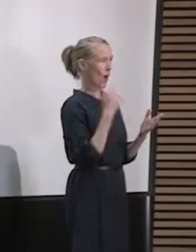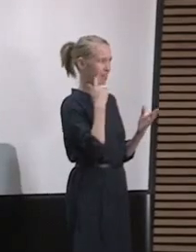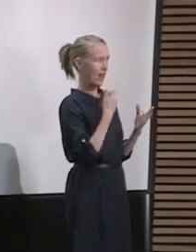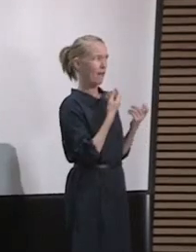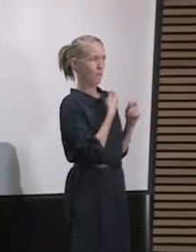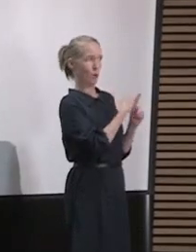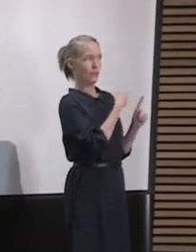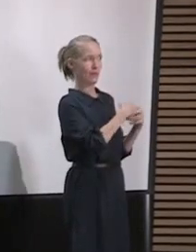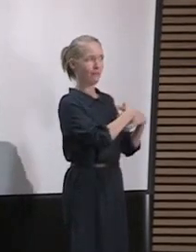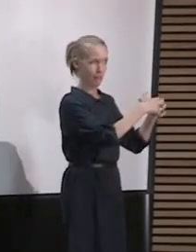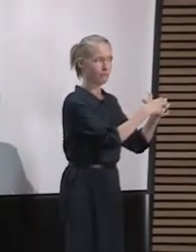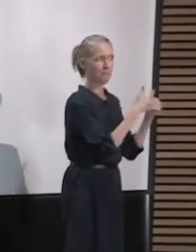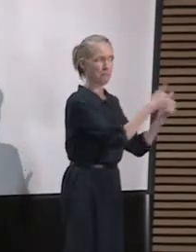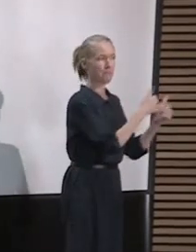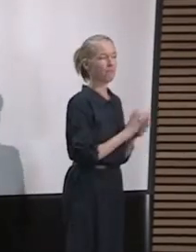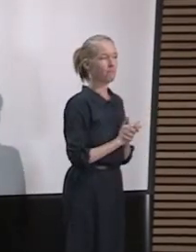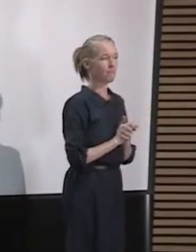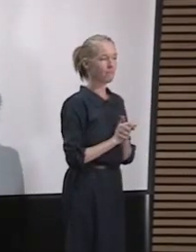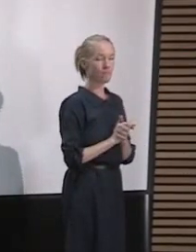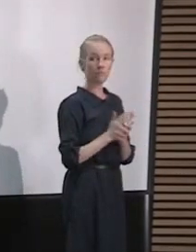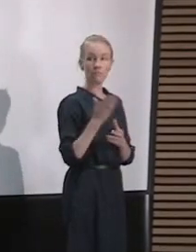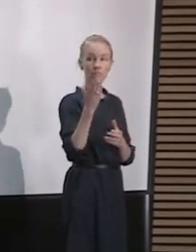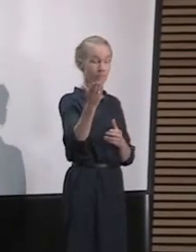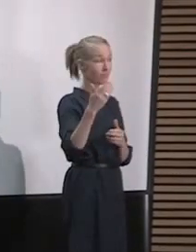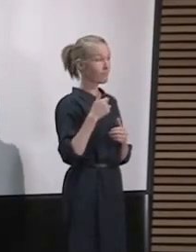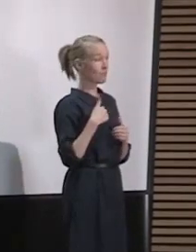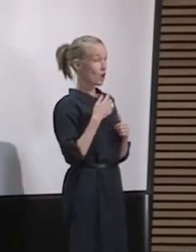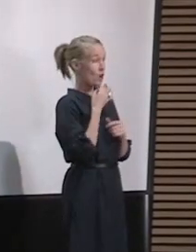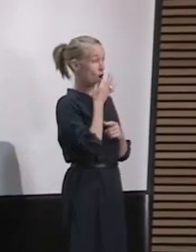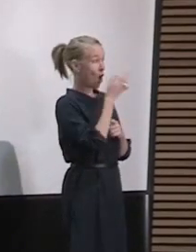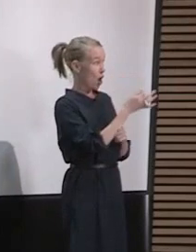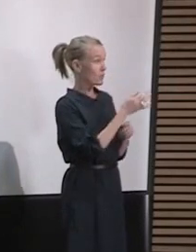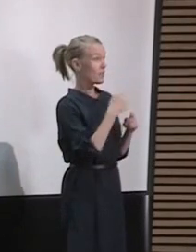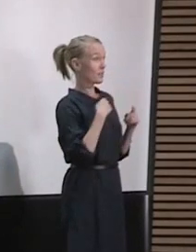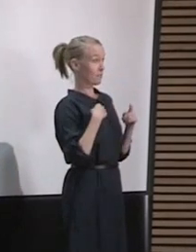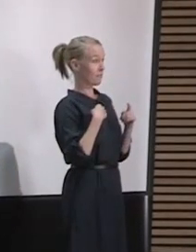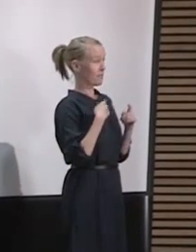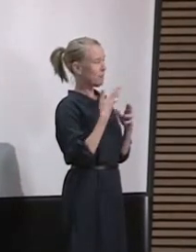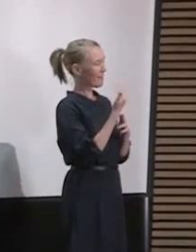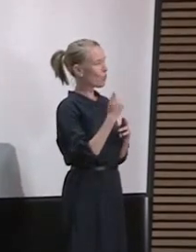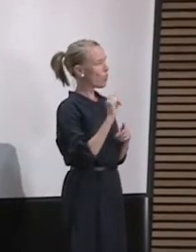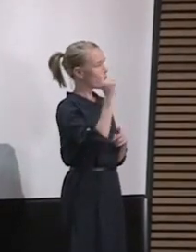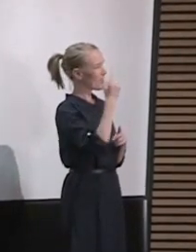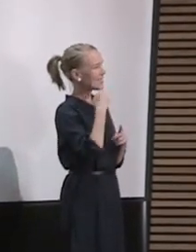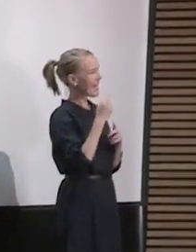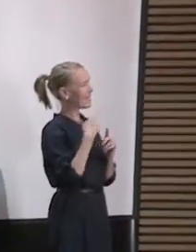are regularly brought forward for that. I welcome that support. With the testing